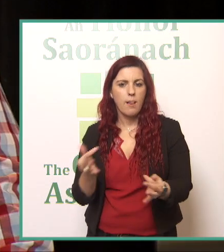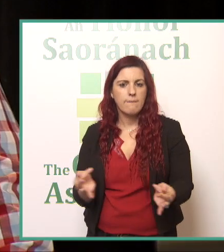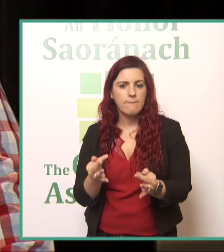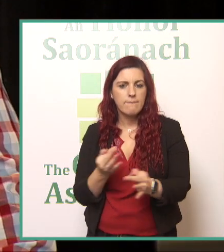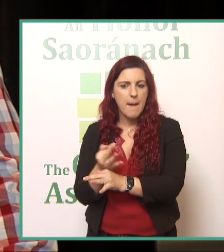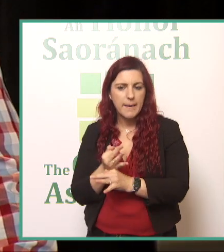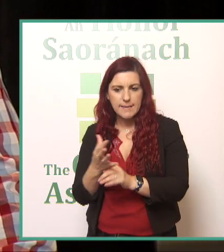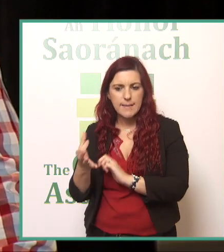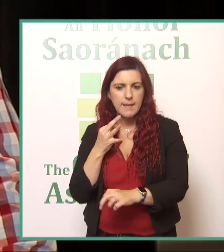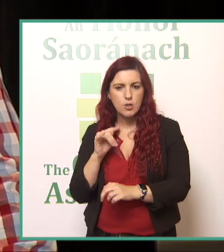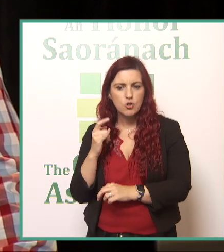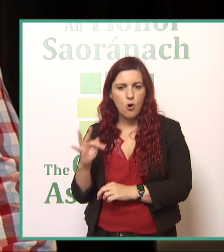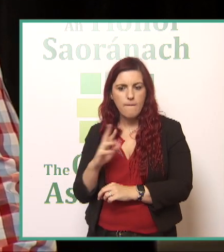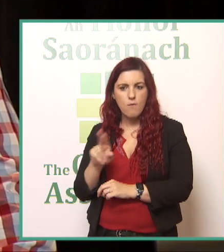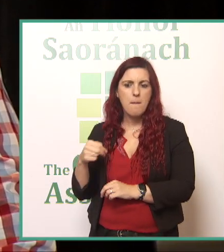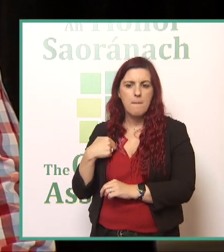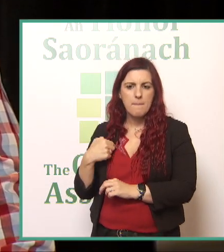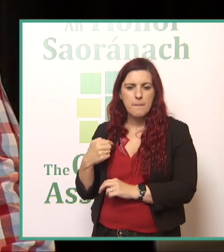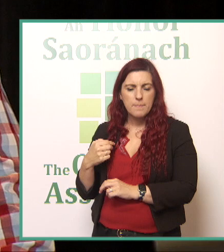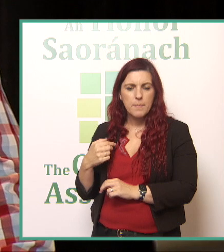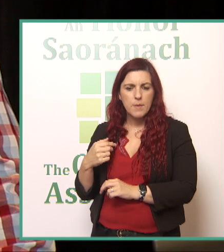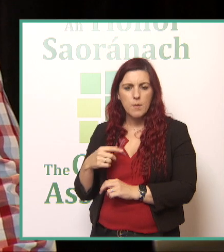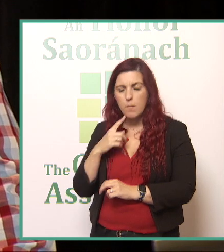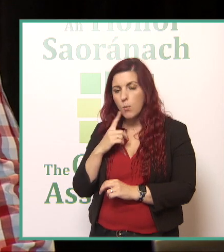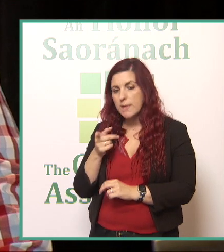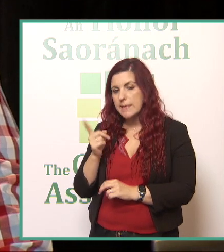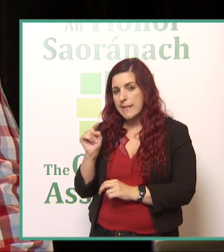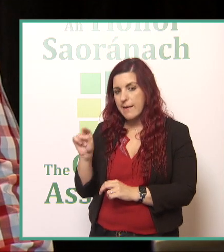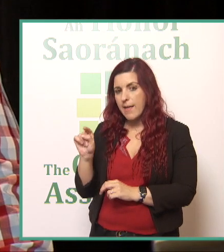But we we did that and it felt right at the time.